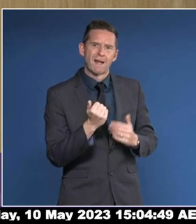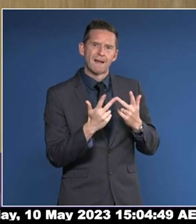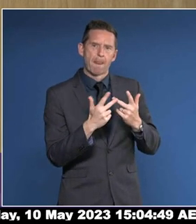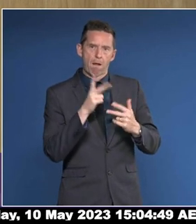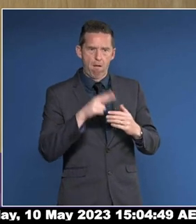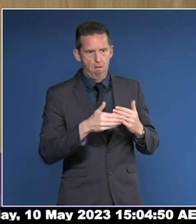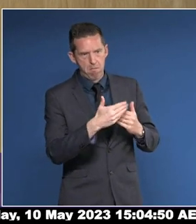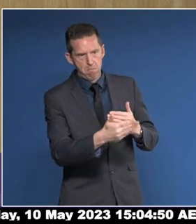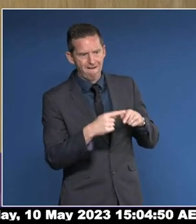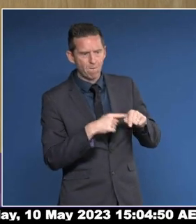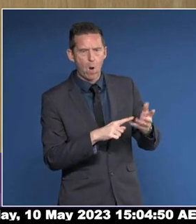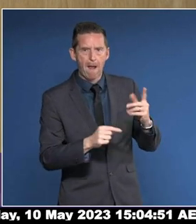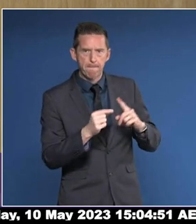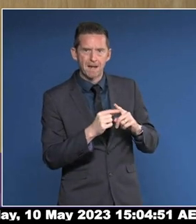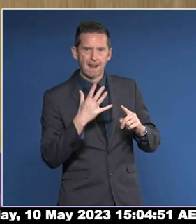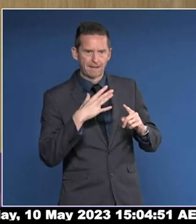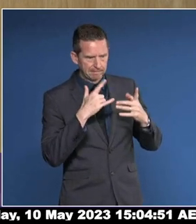needed to be assessed further in terms of his wellbeing.